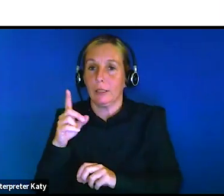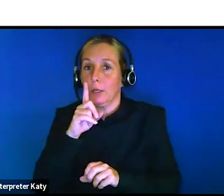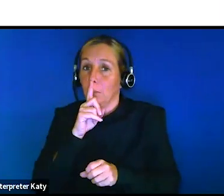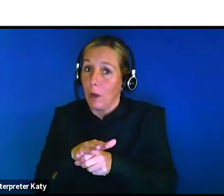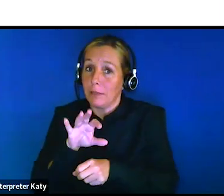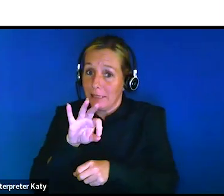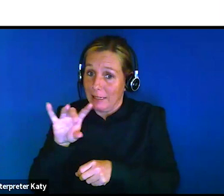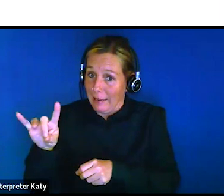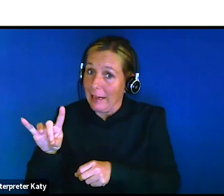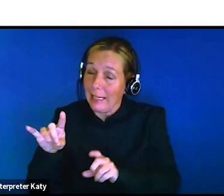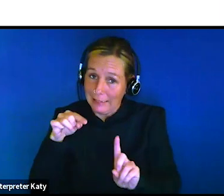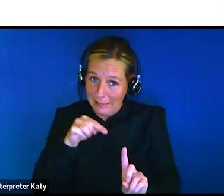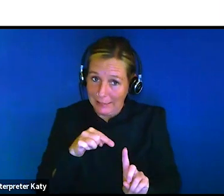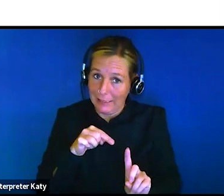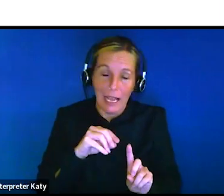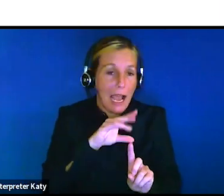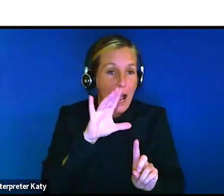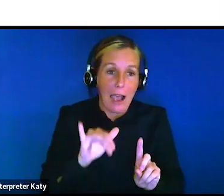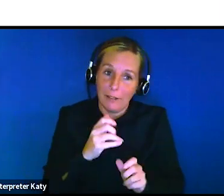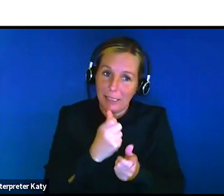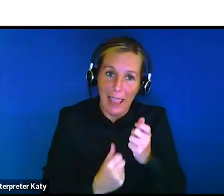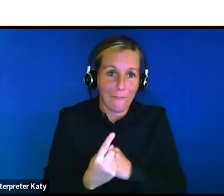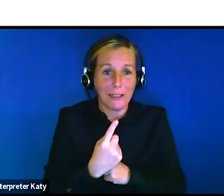which is obviously everyone can recite this together now, I hope,